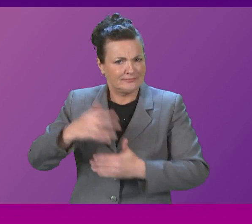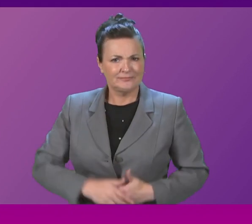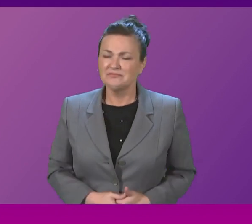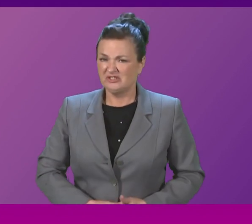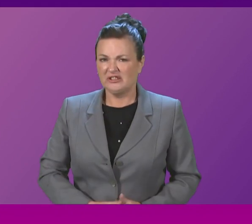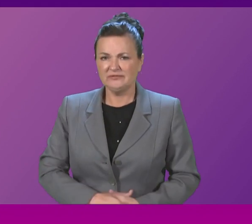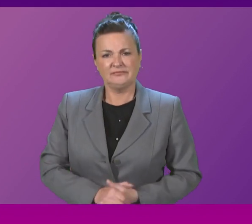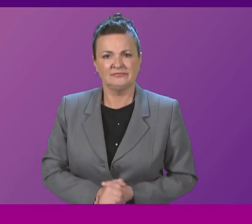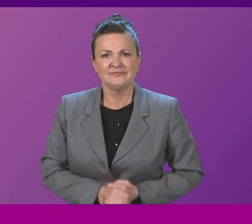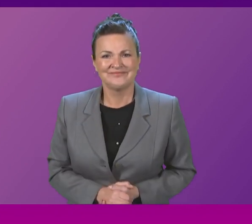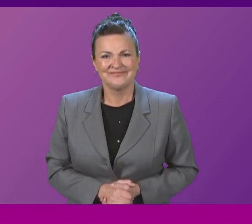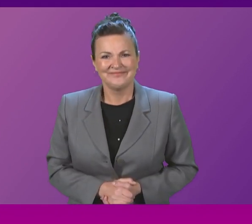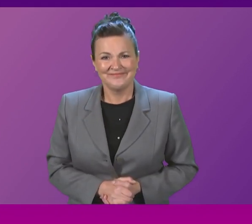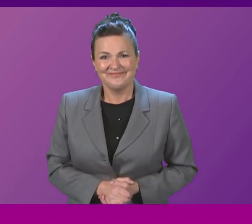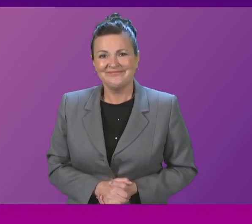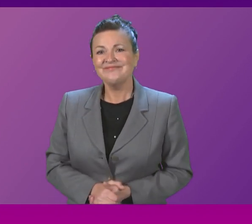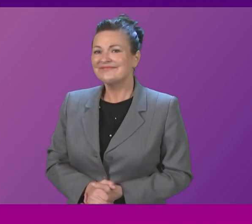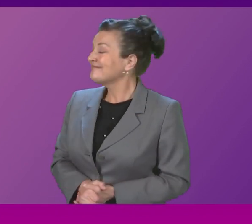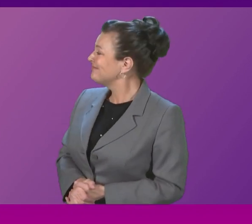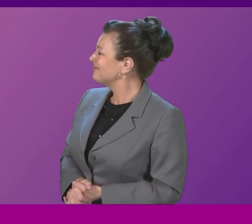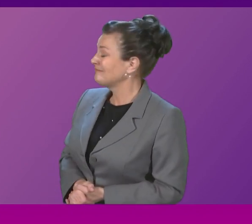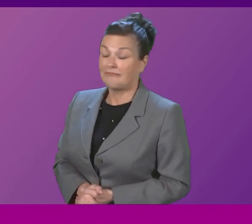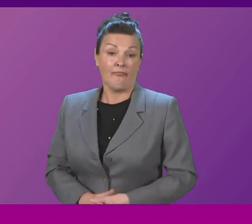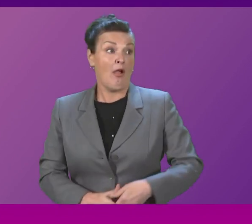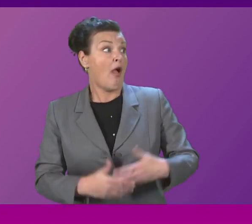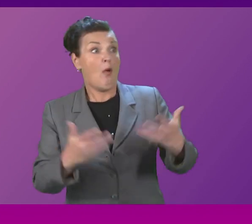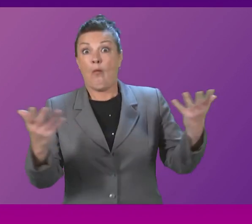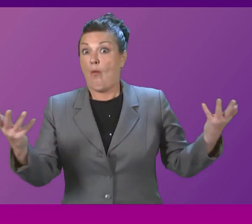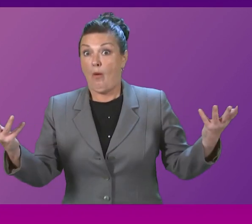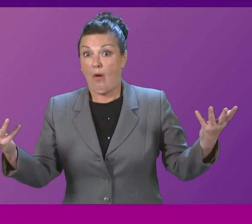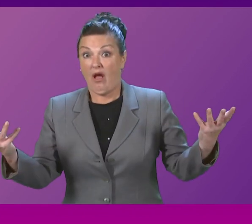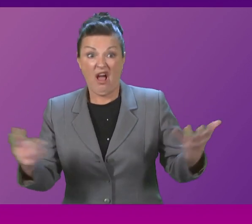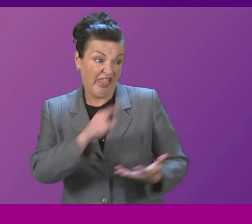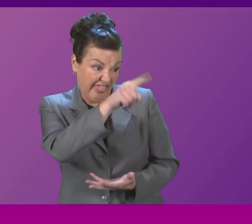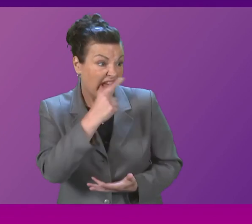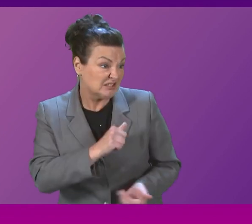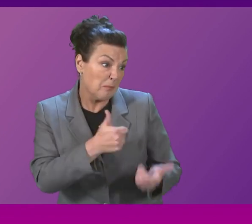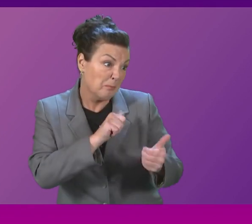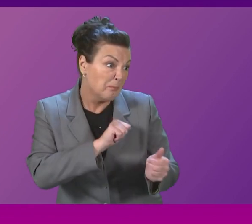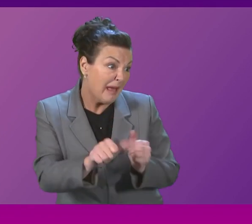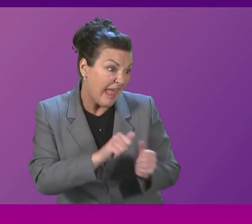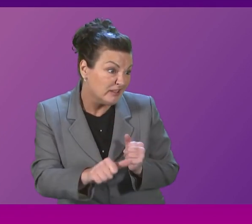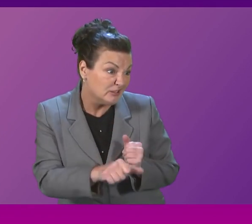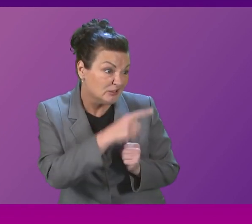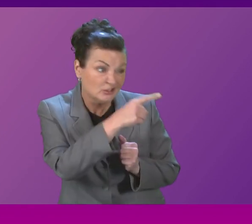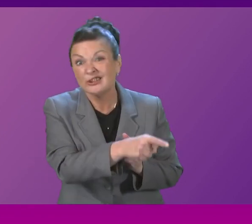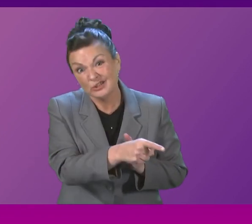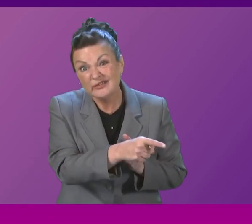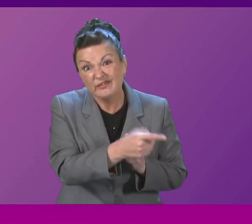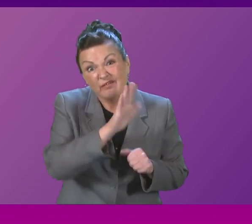I will take that—that is about as good as it gets when it comes to the First Minister supporting decisions by the UK Government.